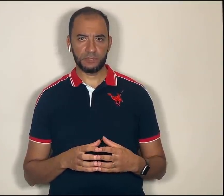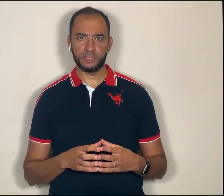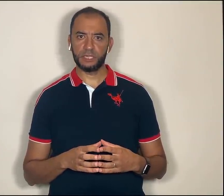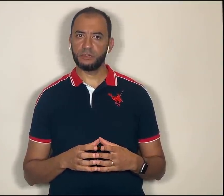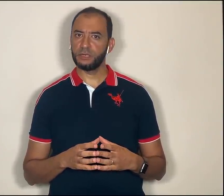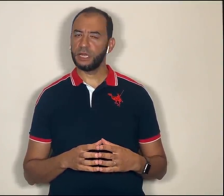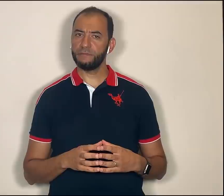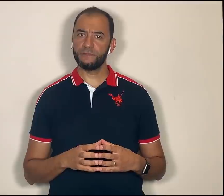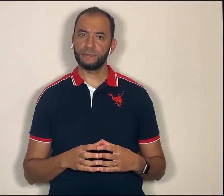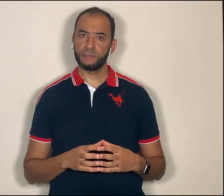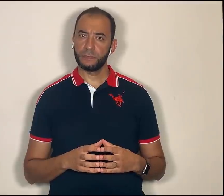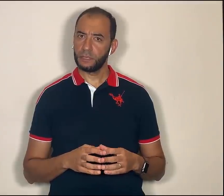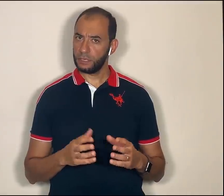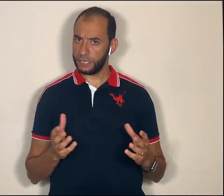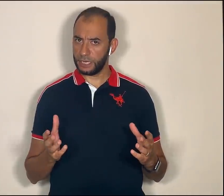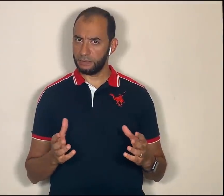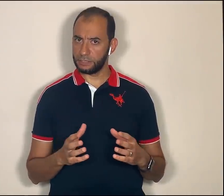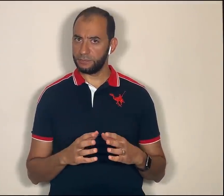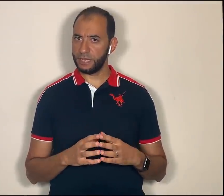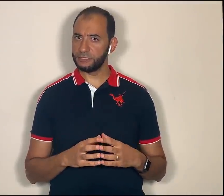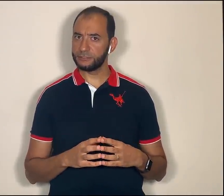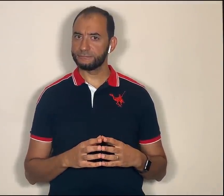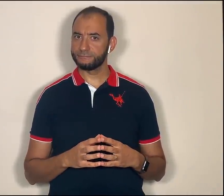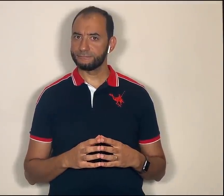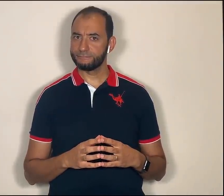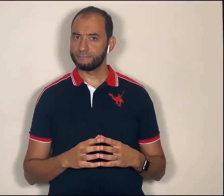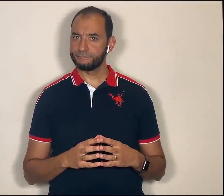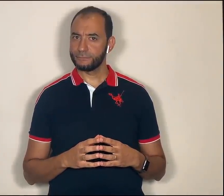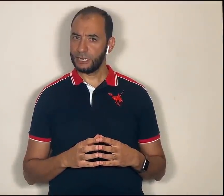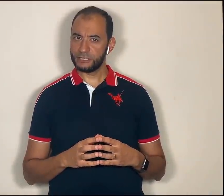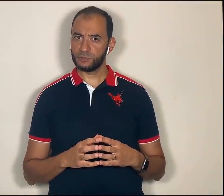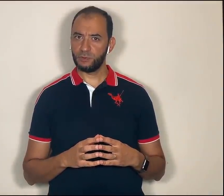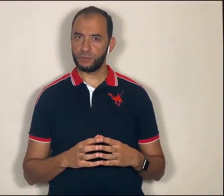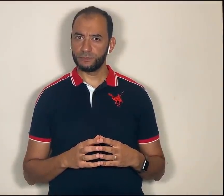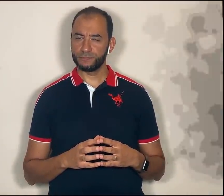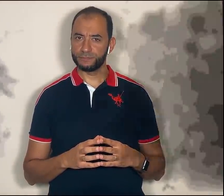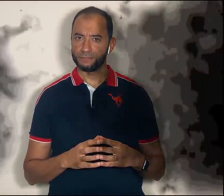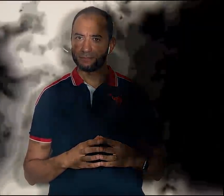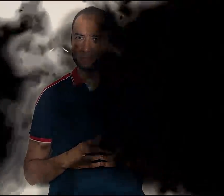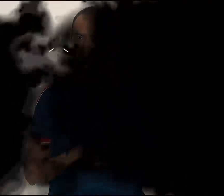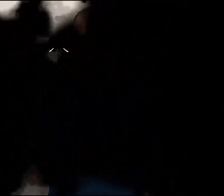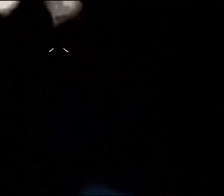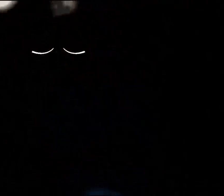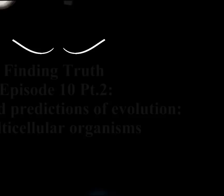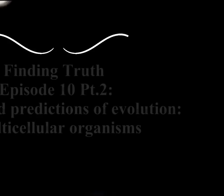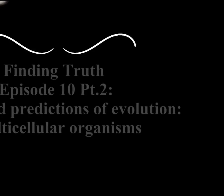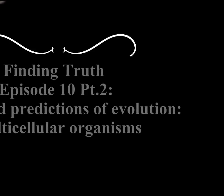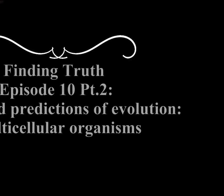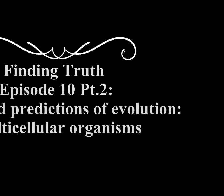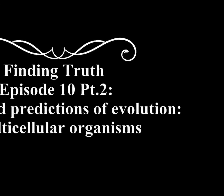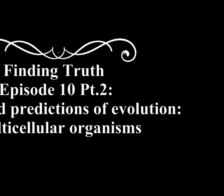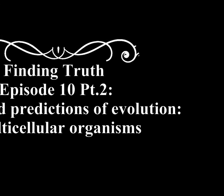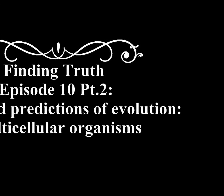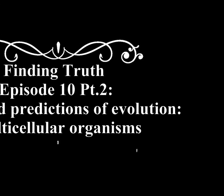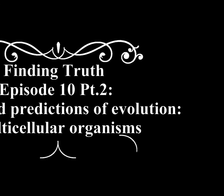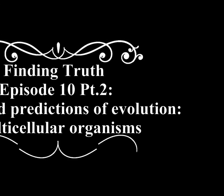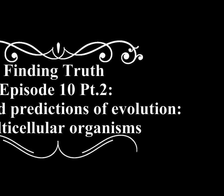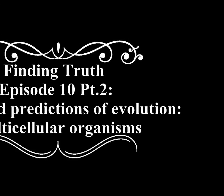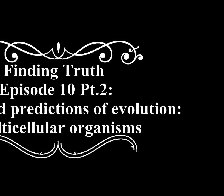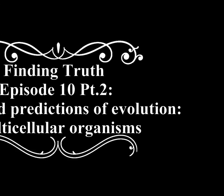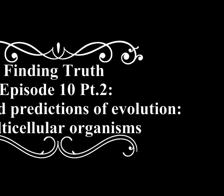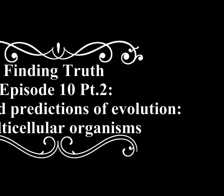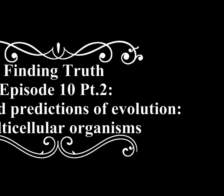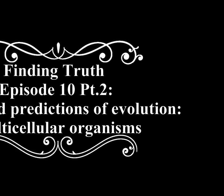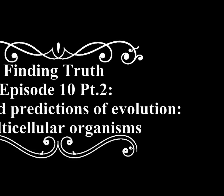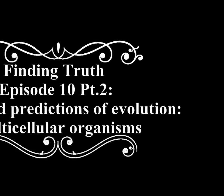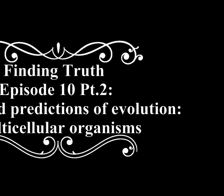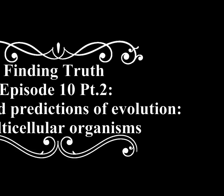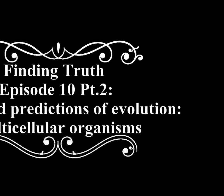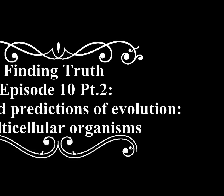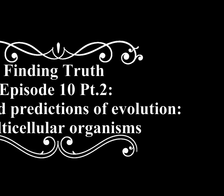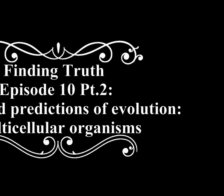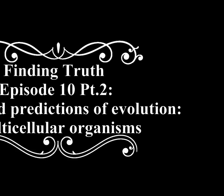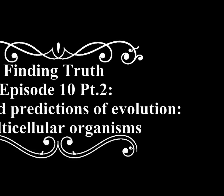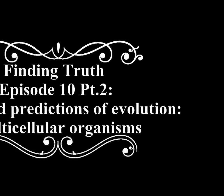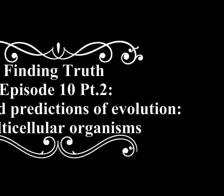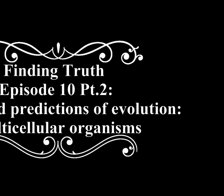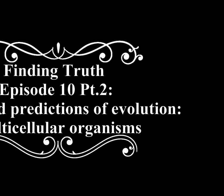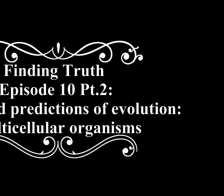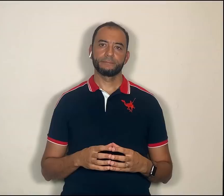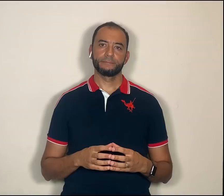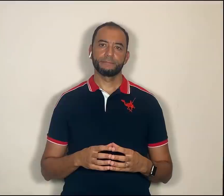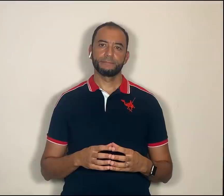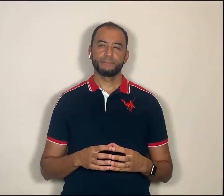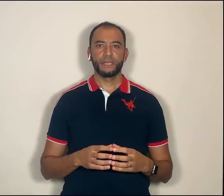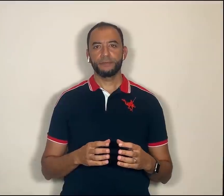multicellular life, like animals and plants? Let's explore..